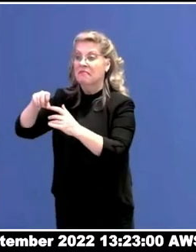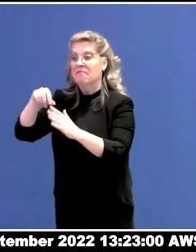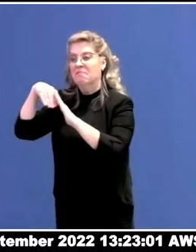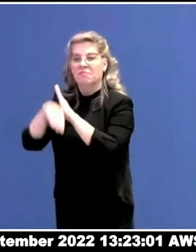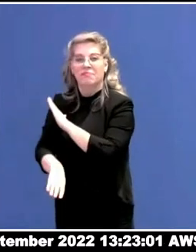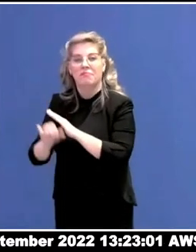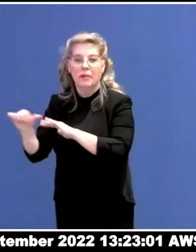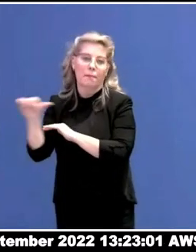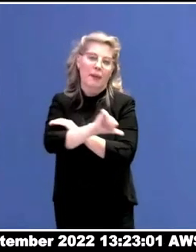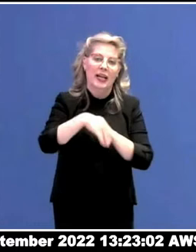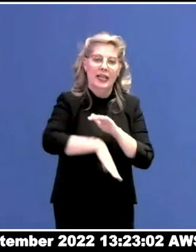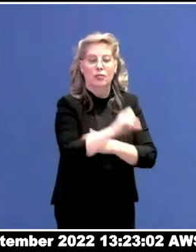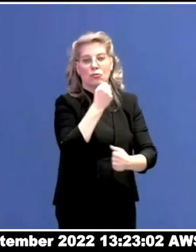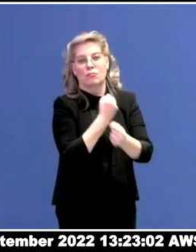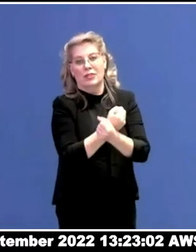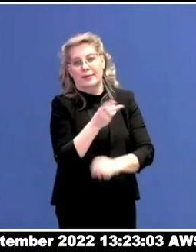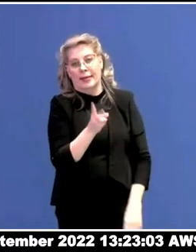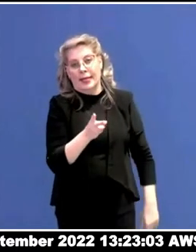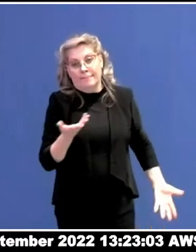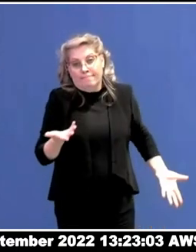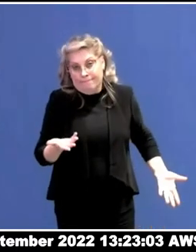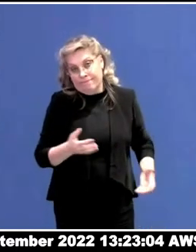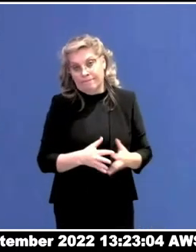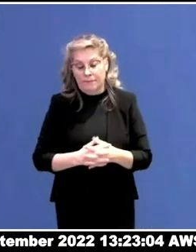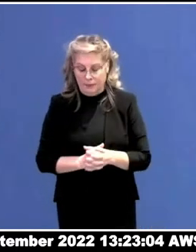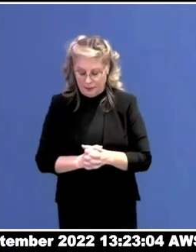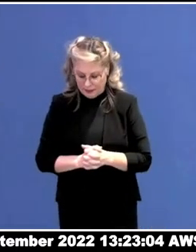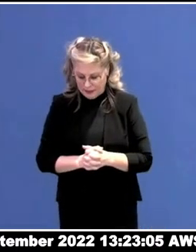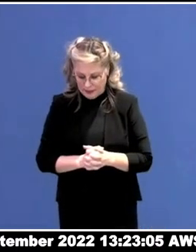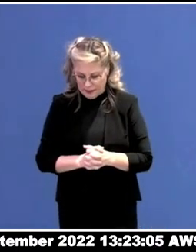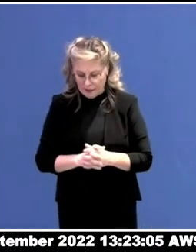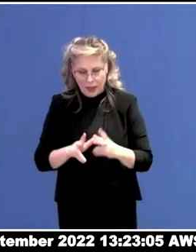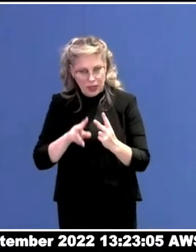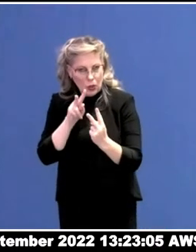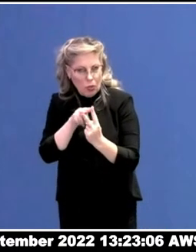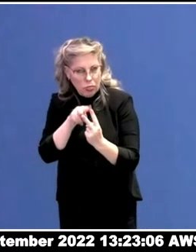Did both those programs operate in the same area of Australia? In Queensland.